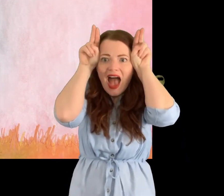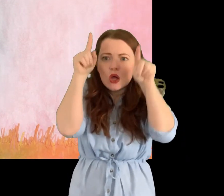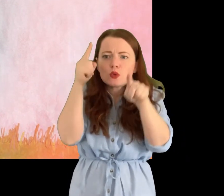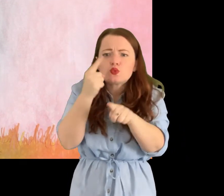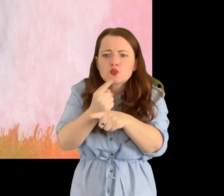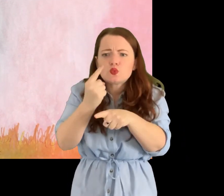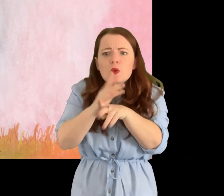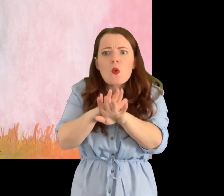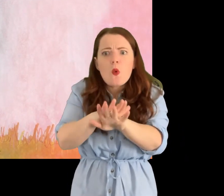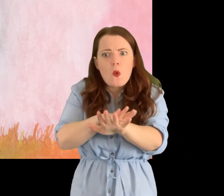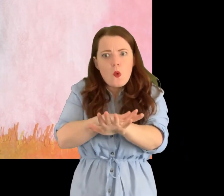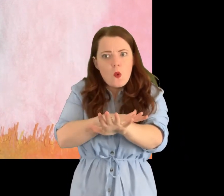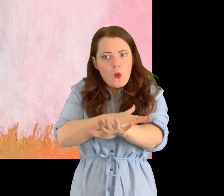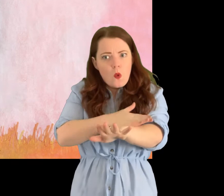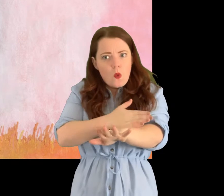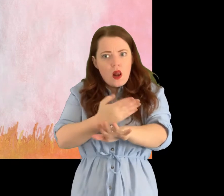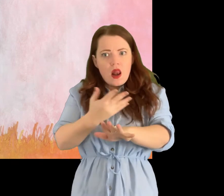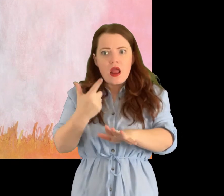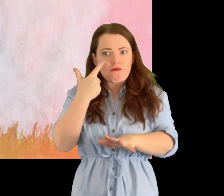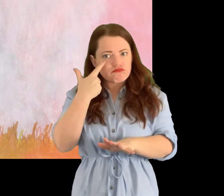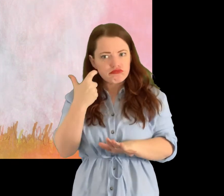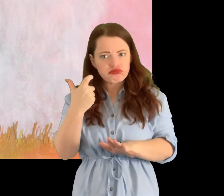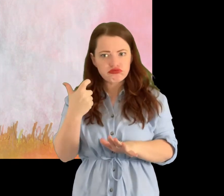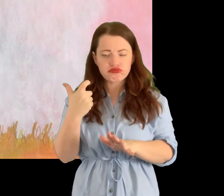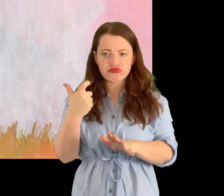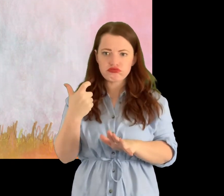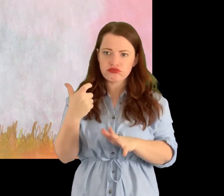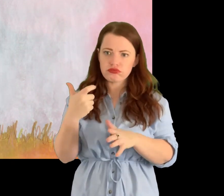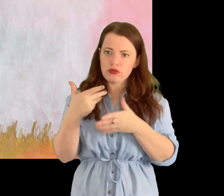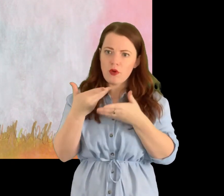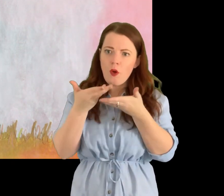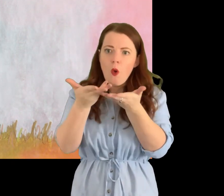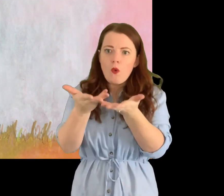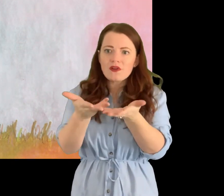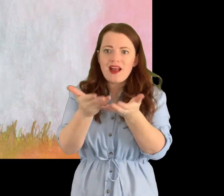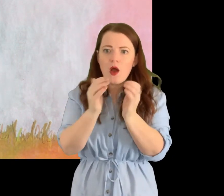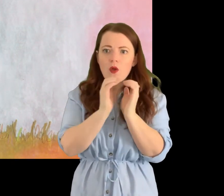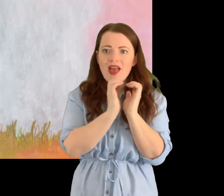Speaking slowly and intently Holding out the golden acorns